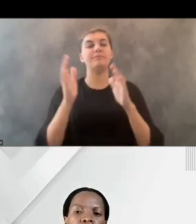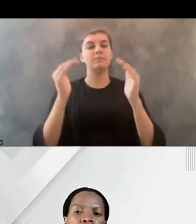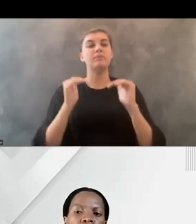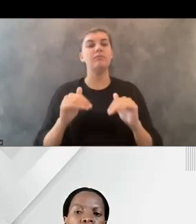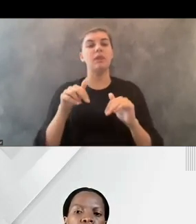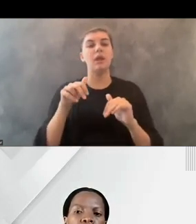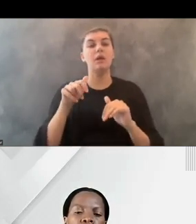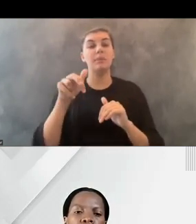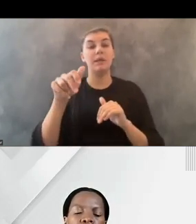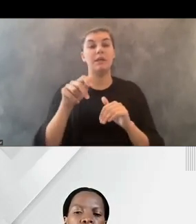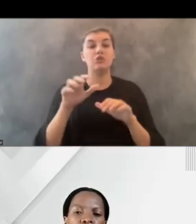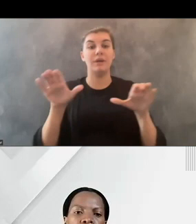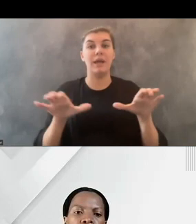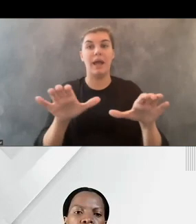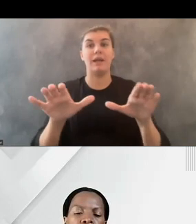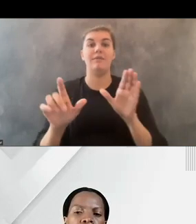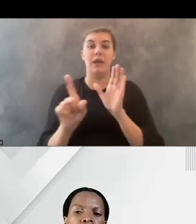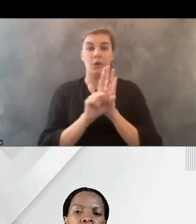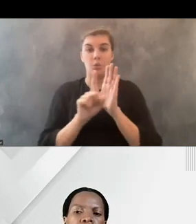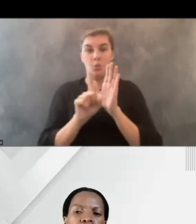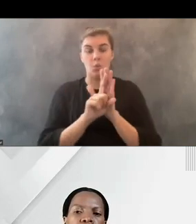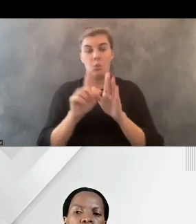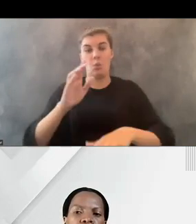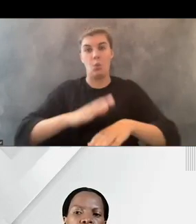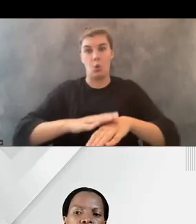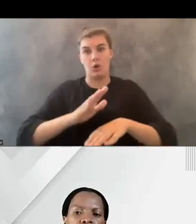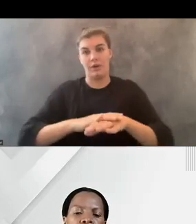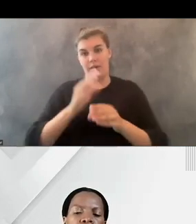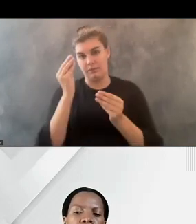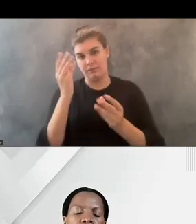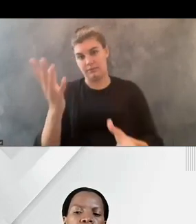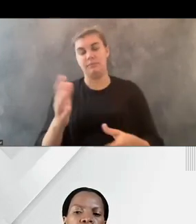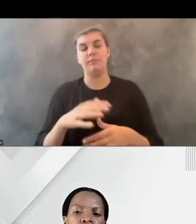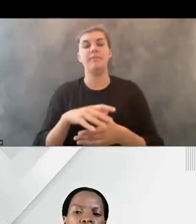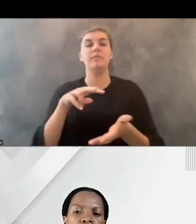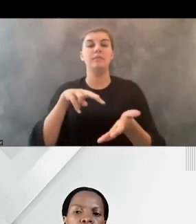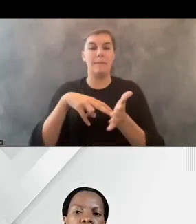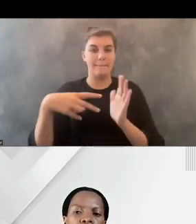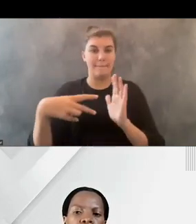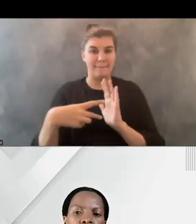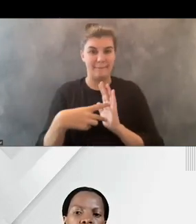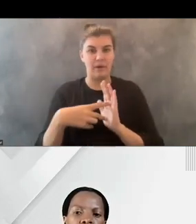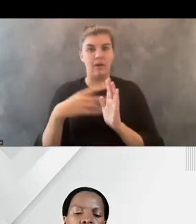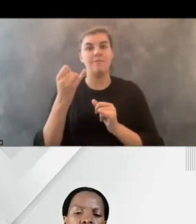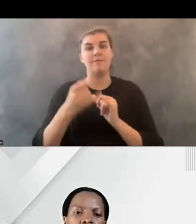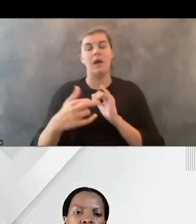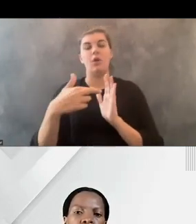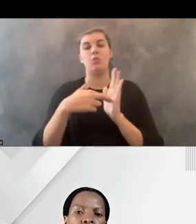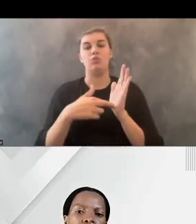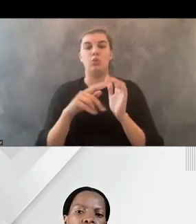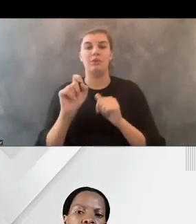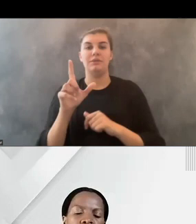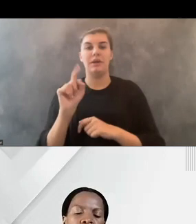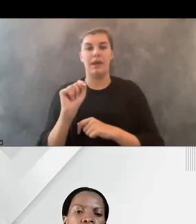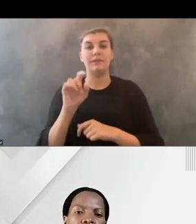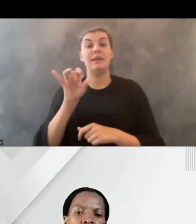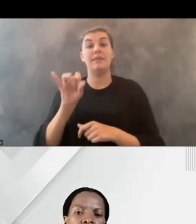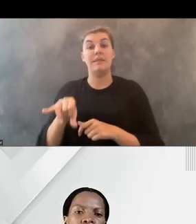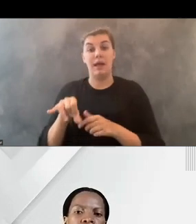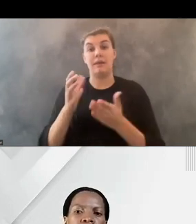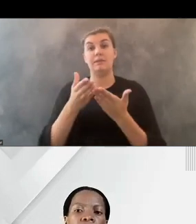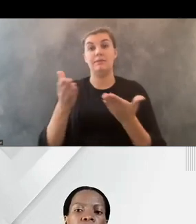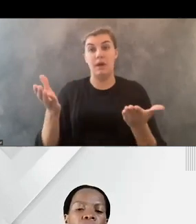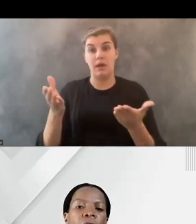activated warning devices is a new phrase defined in the final rule text. These are